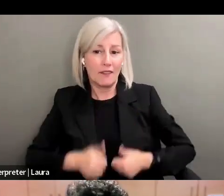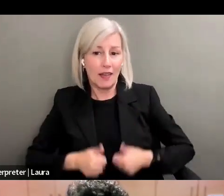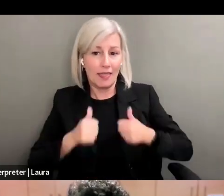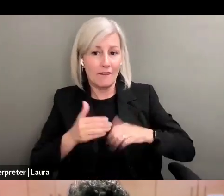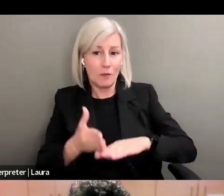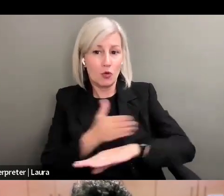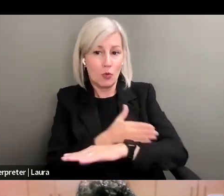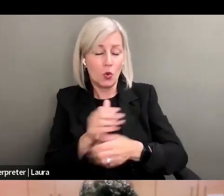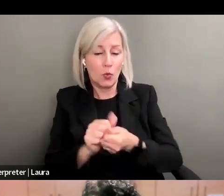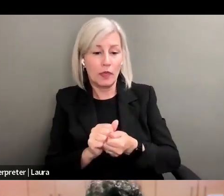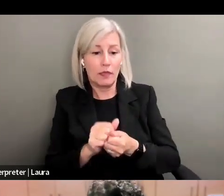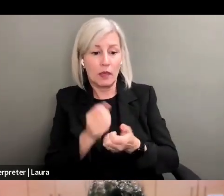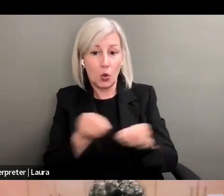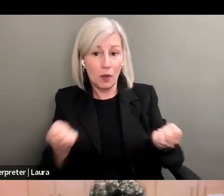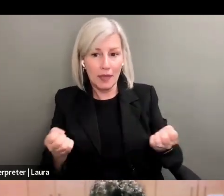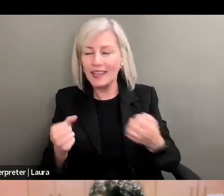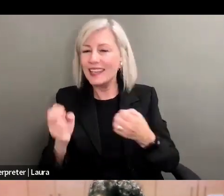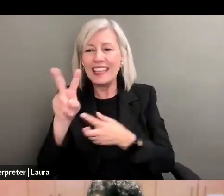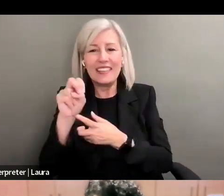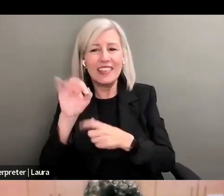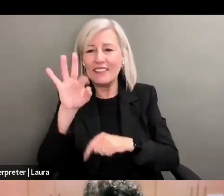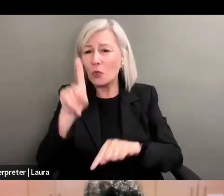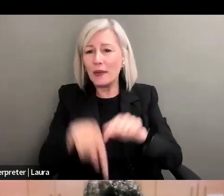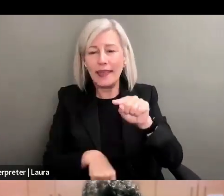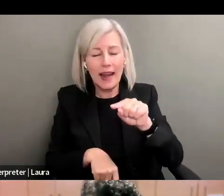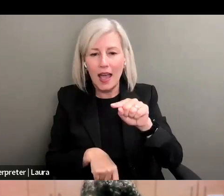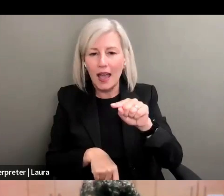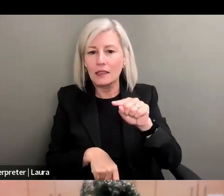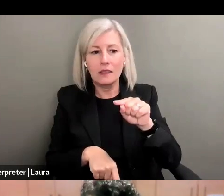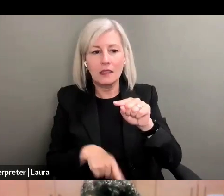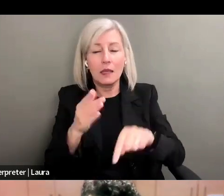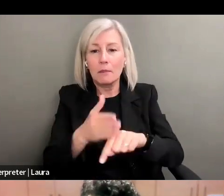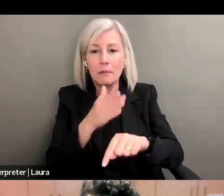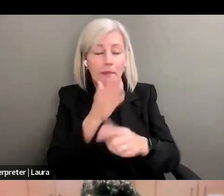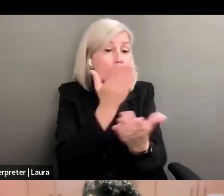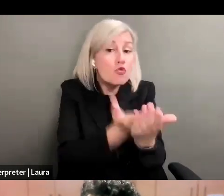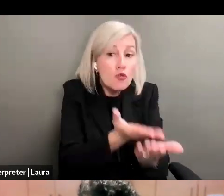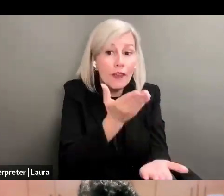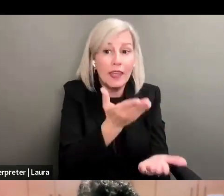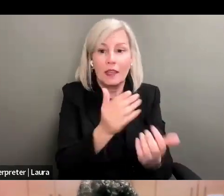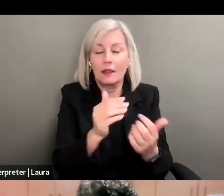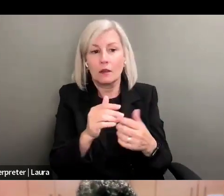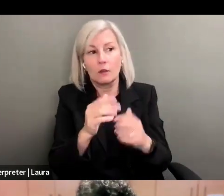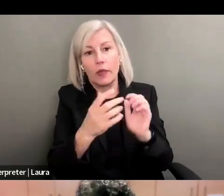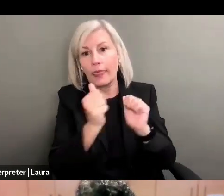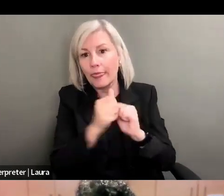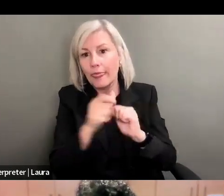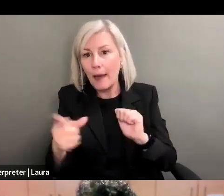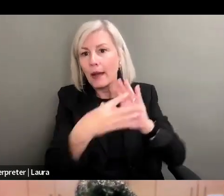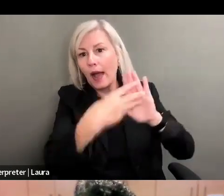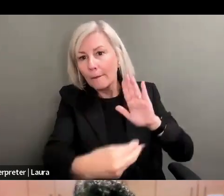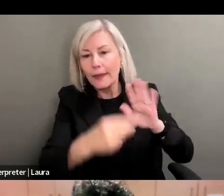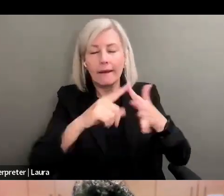devices even if we can't functionally prove that with them repeating words or sentences back. So there's lots of questionnaires that I